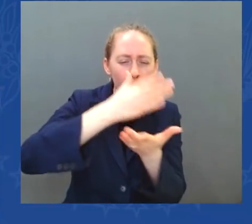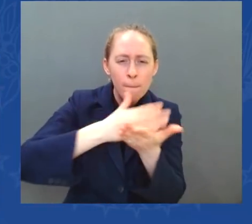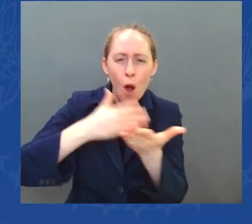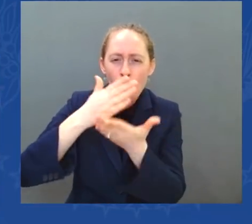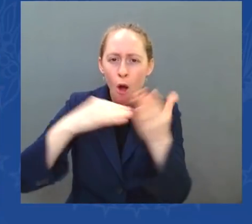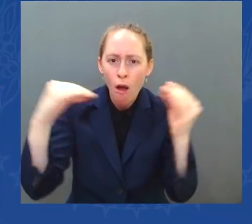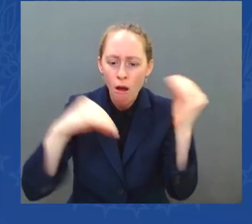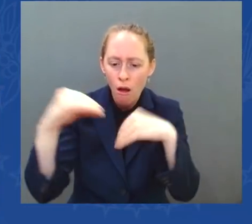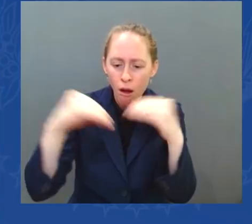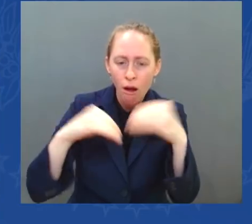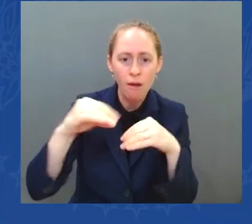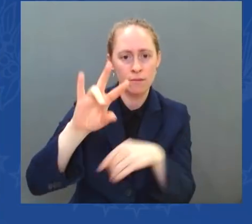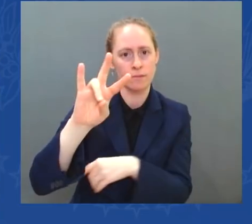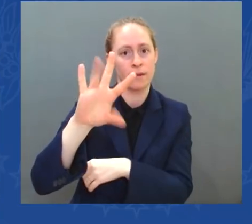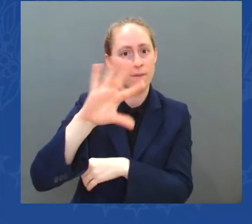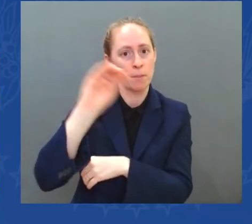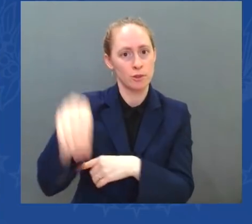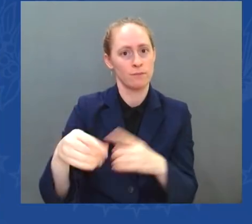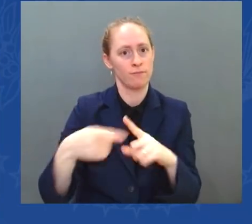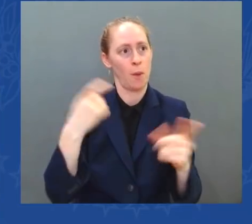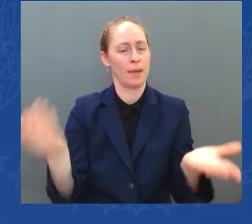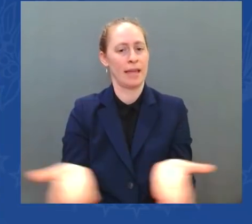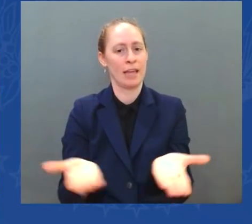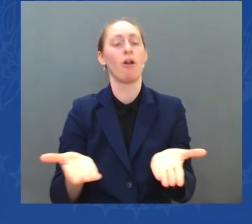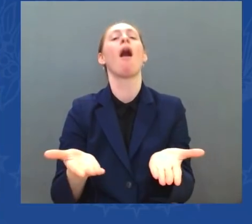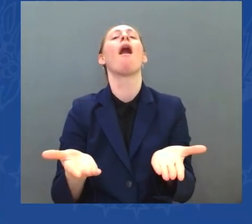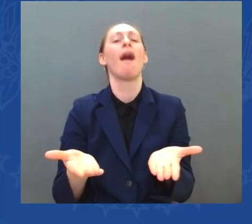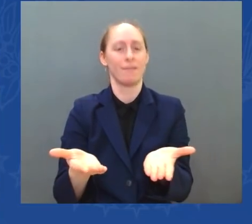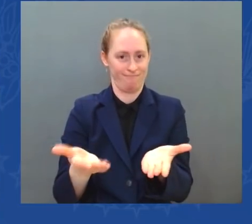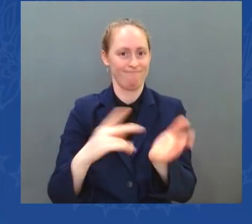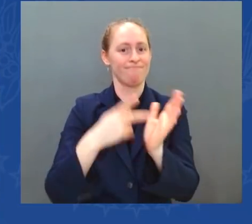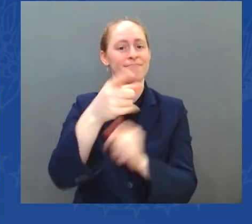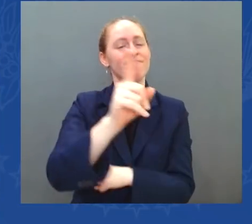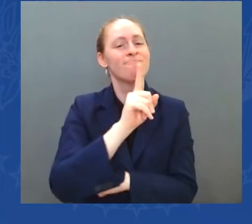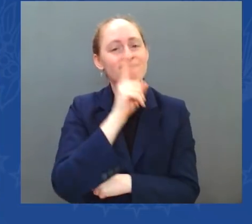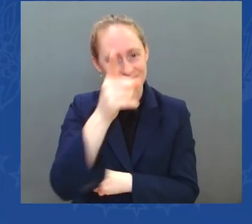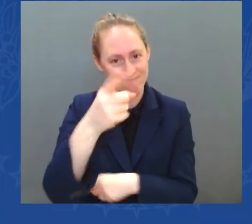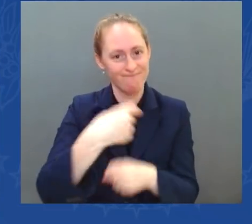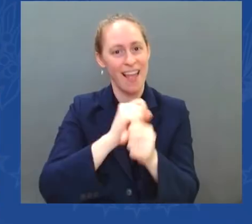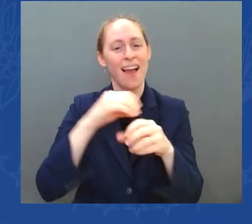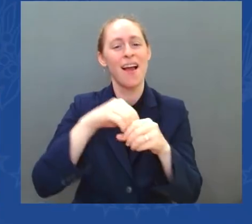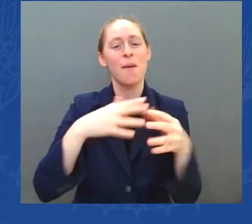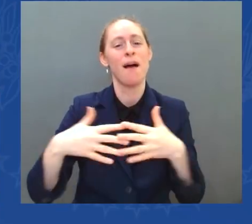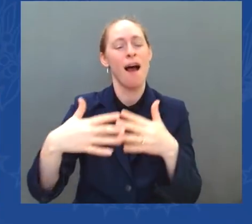and for American businesses and for communities like Greensboro. And I want to thank Congresswoman Manning for --